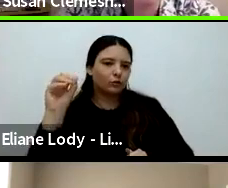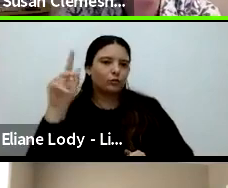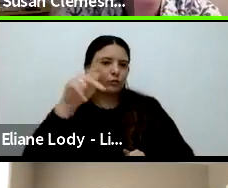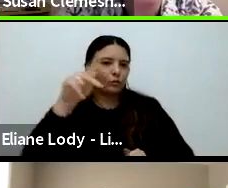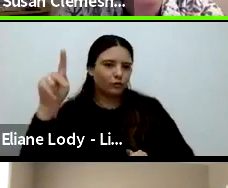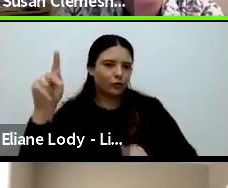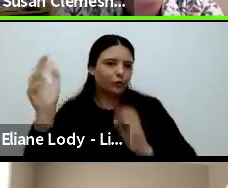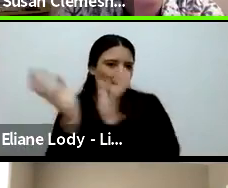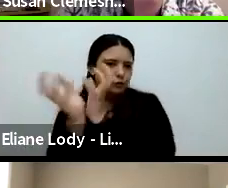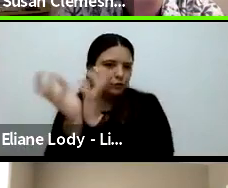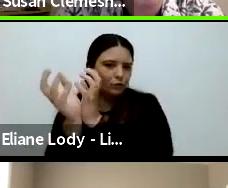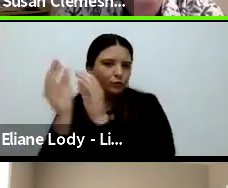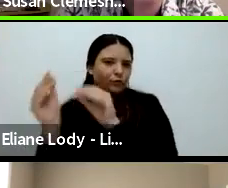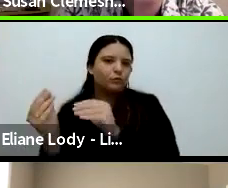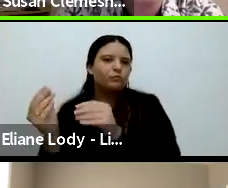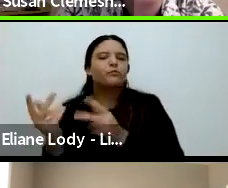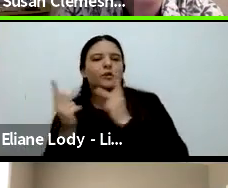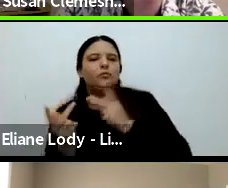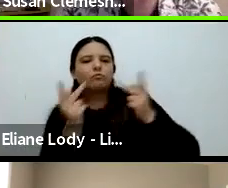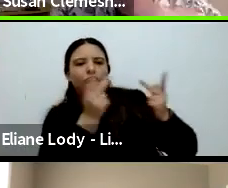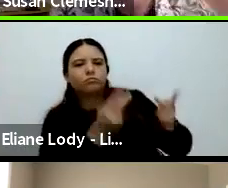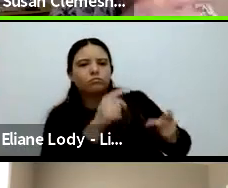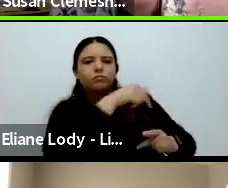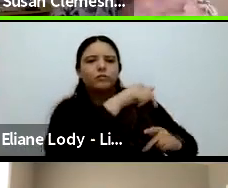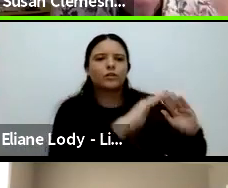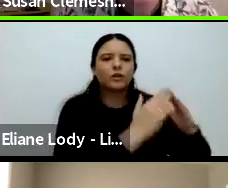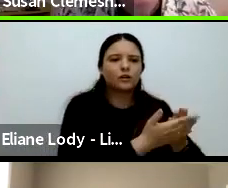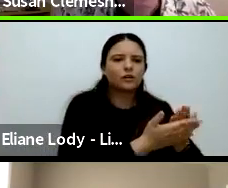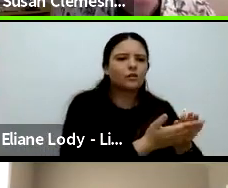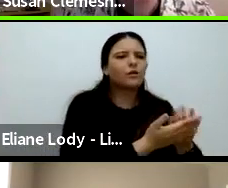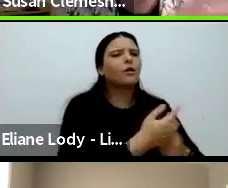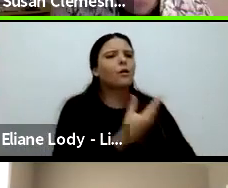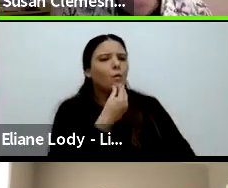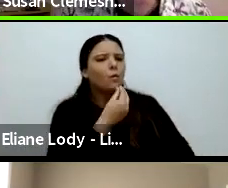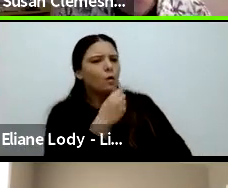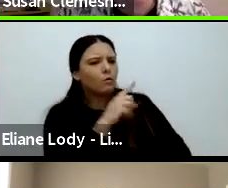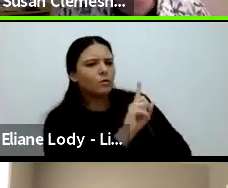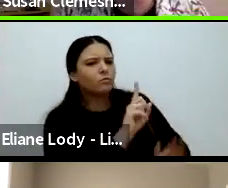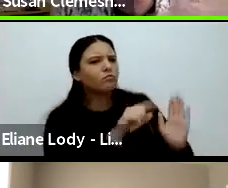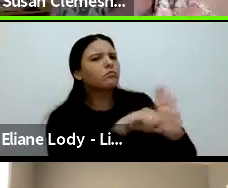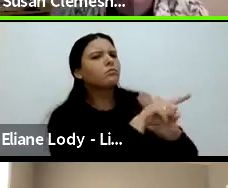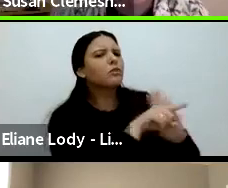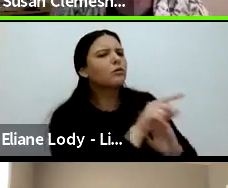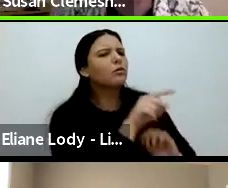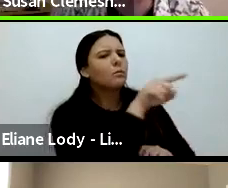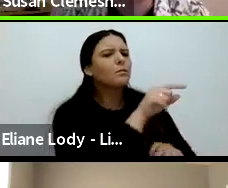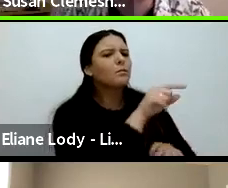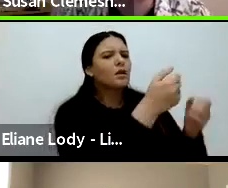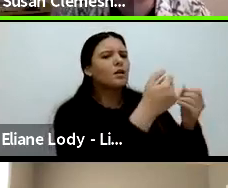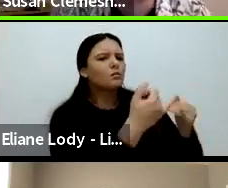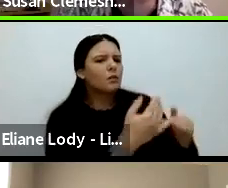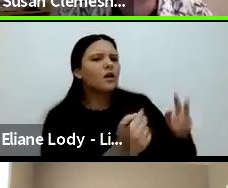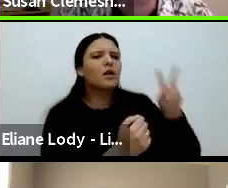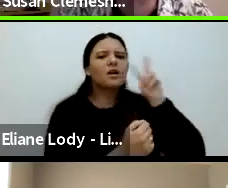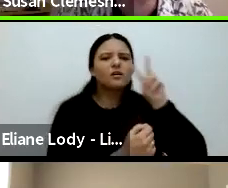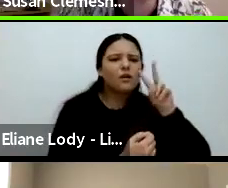teacher asked our teacher asked our teacher how kale teacher asked our teacher how kale. why one What so happy I was telling. g her story that she came from Pat